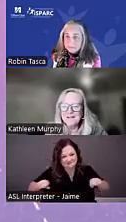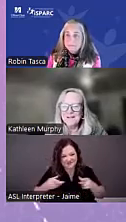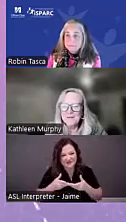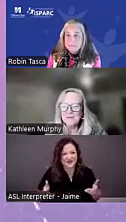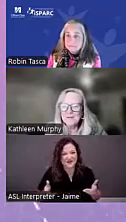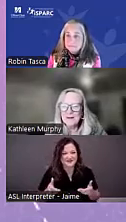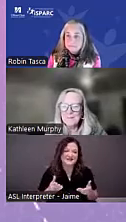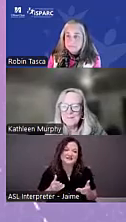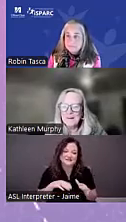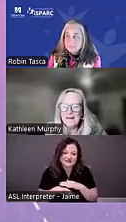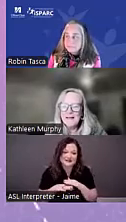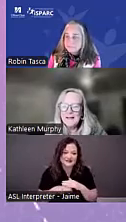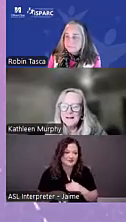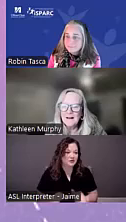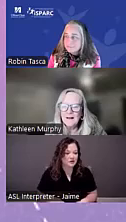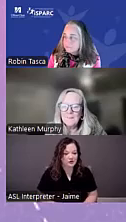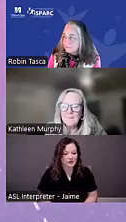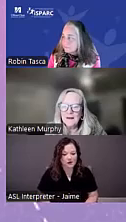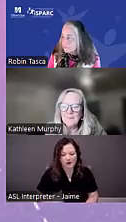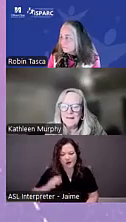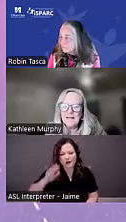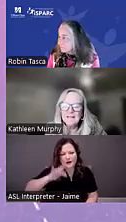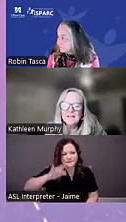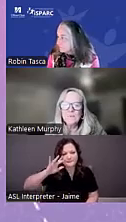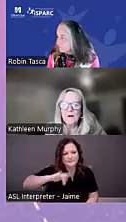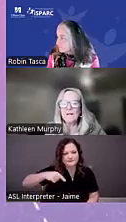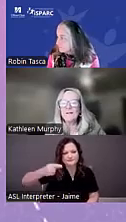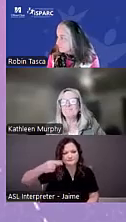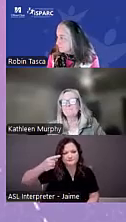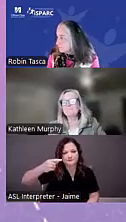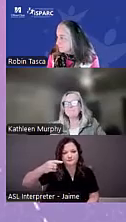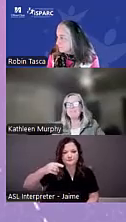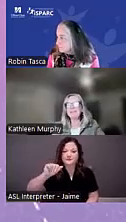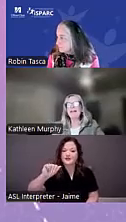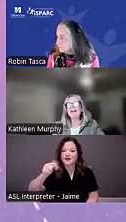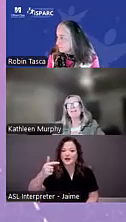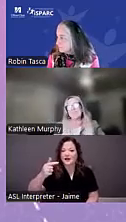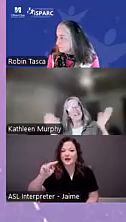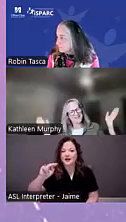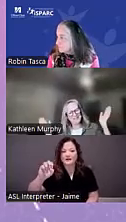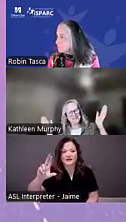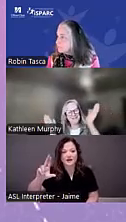So scrolling back up, Agnes Wong, congratulations.